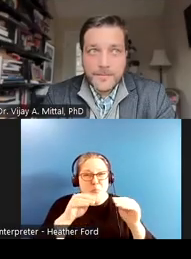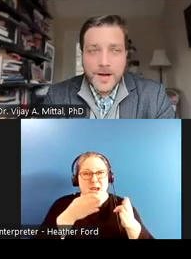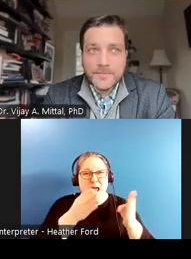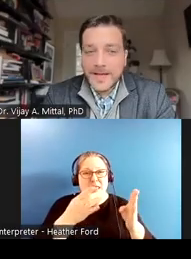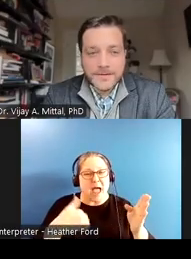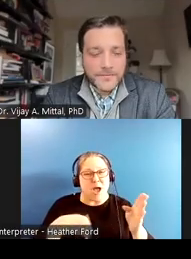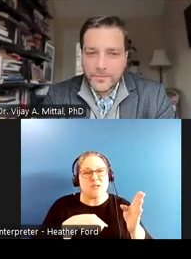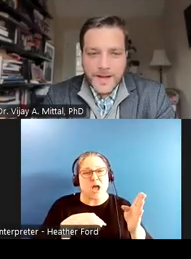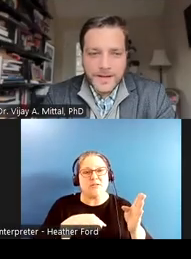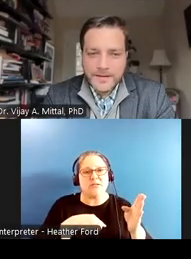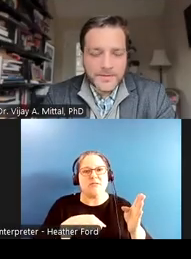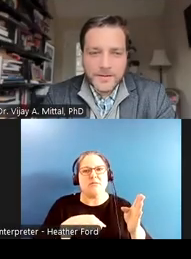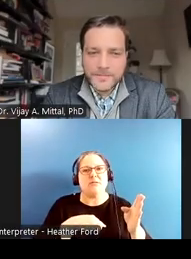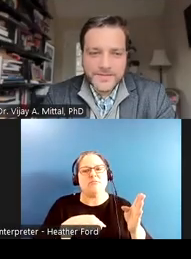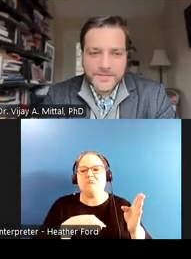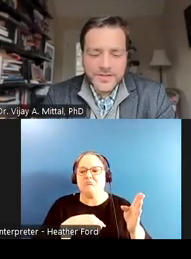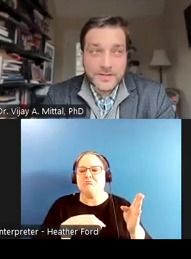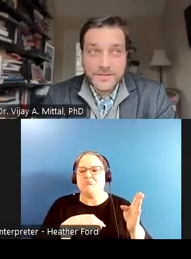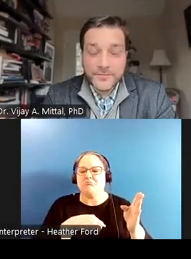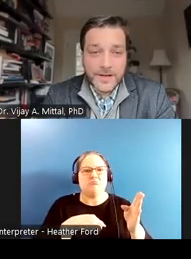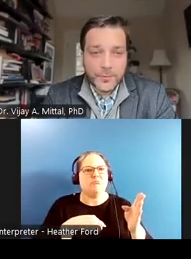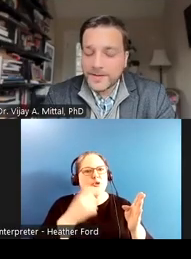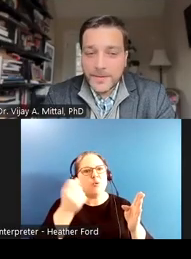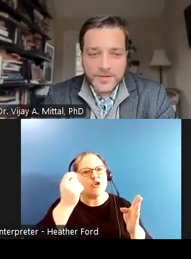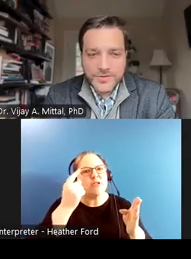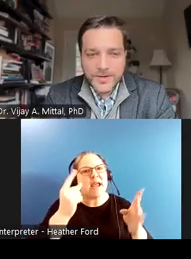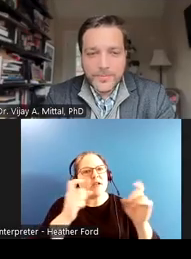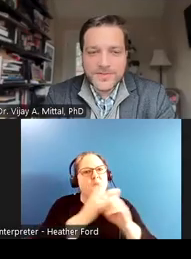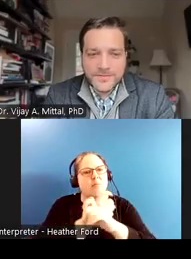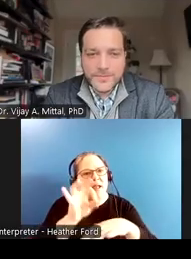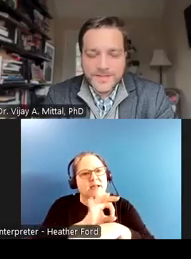um automate a variety of complex functions to free up working memory store and help us get through